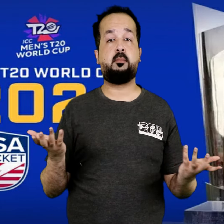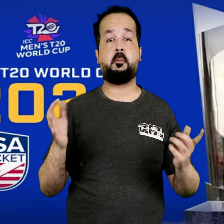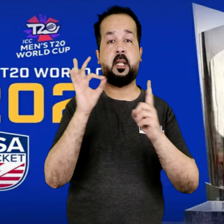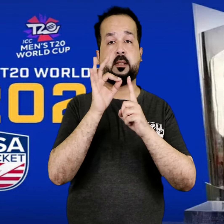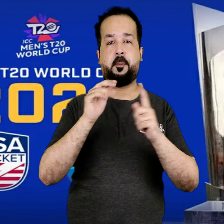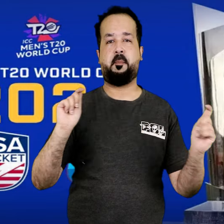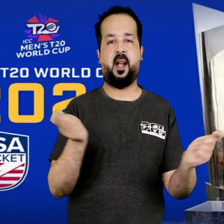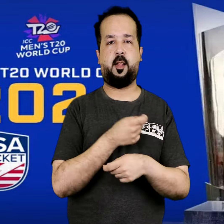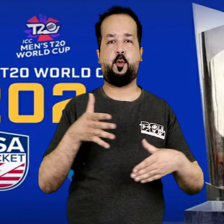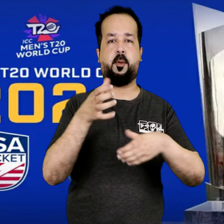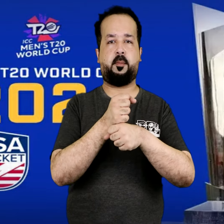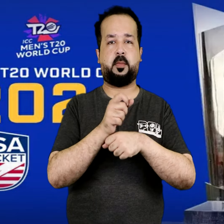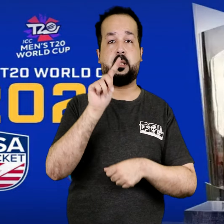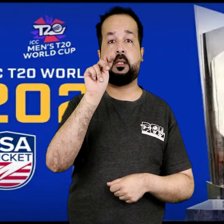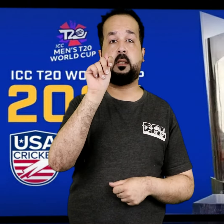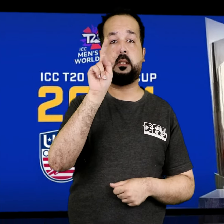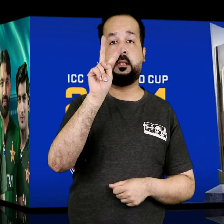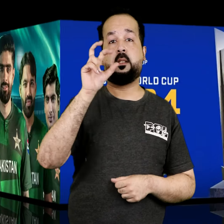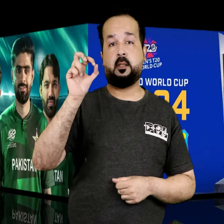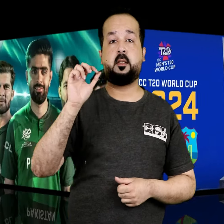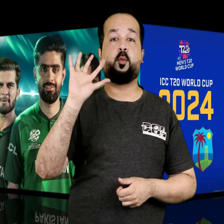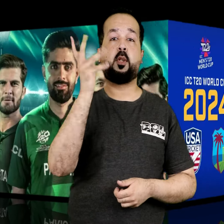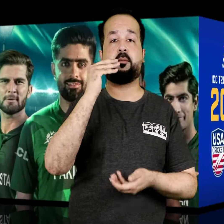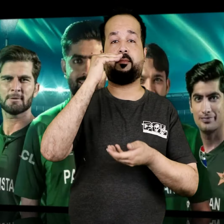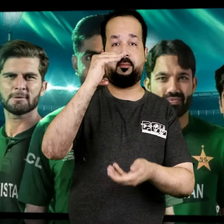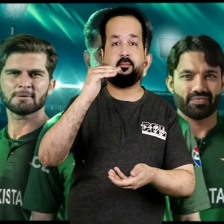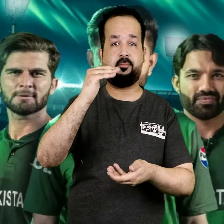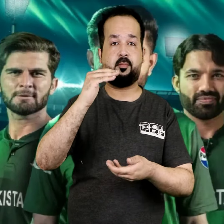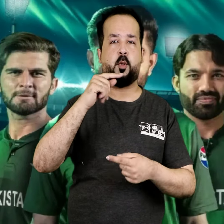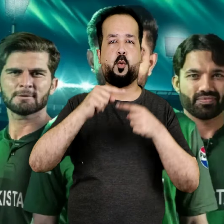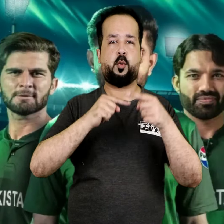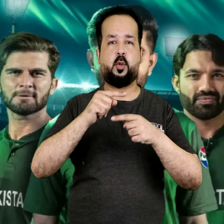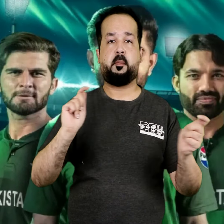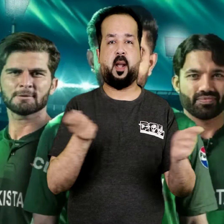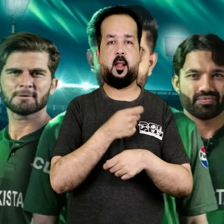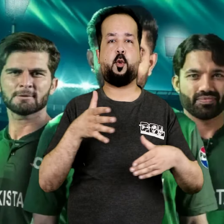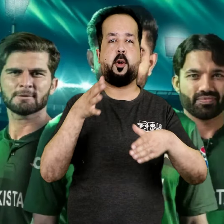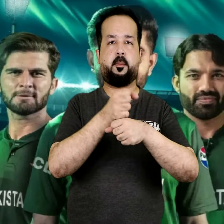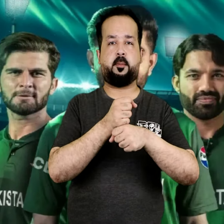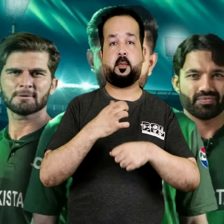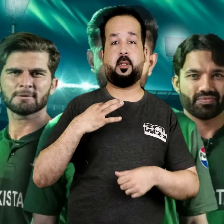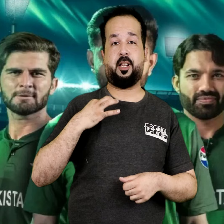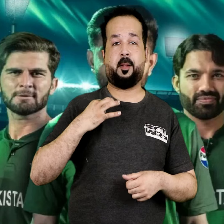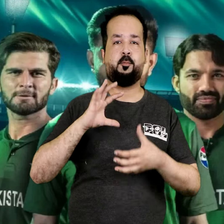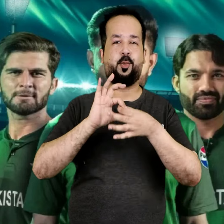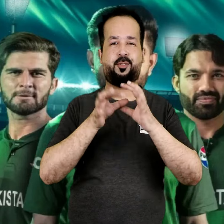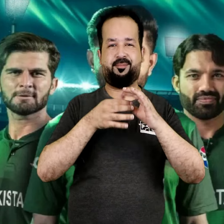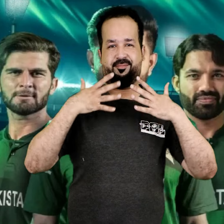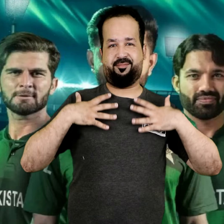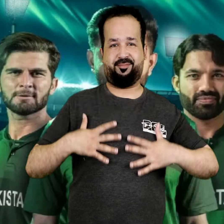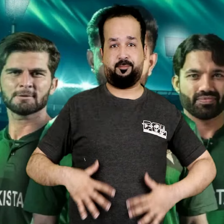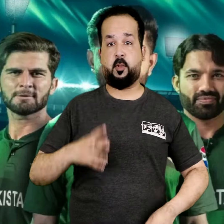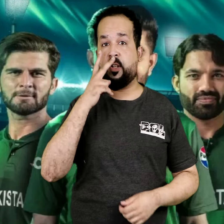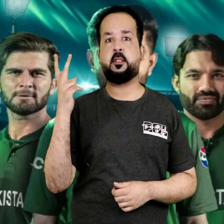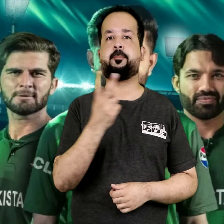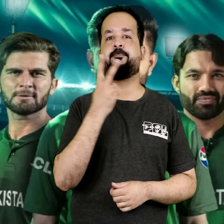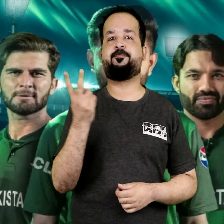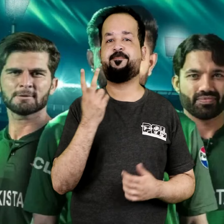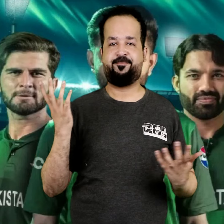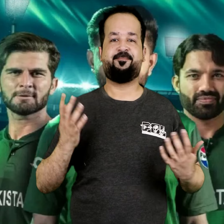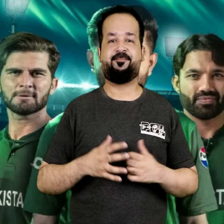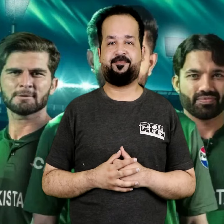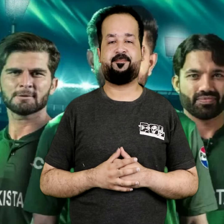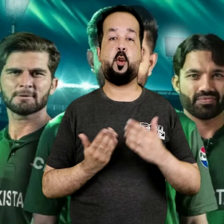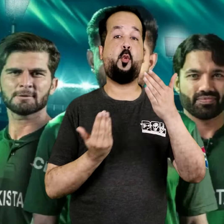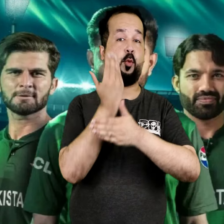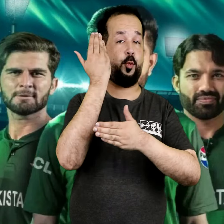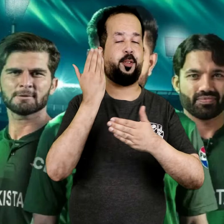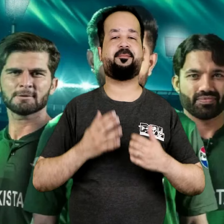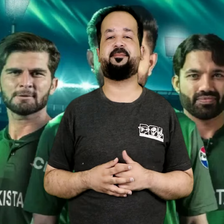Pakistan Cricket Board has unveiled the national team's squad for the T20 World Cup.